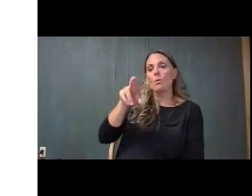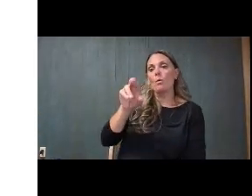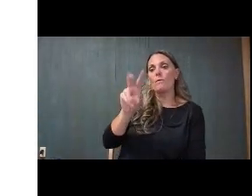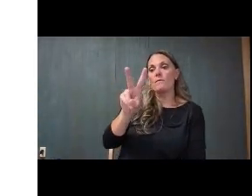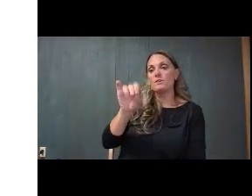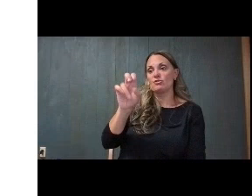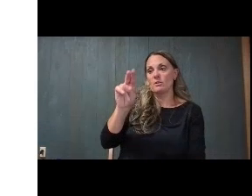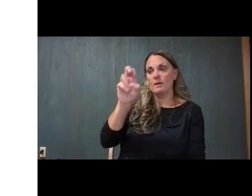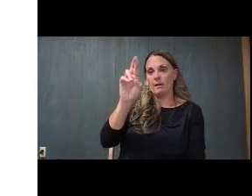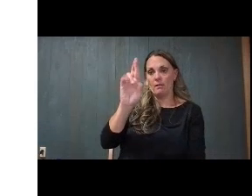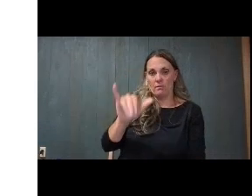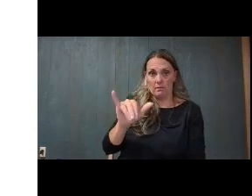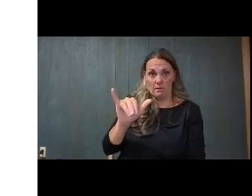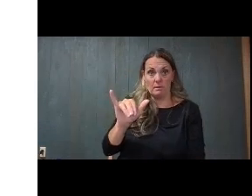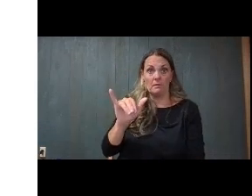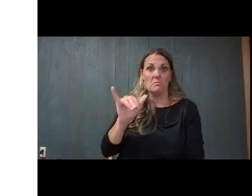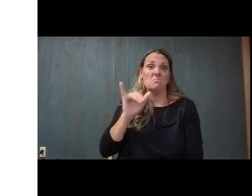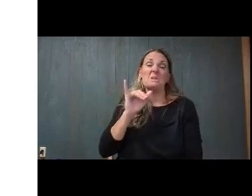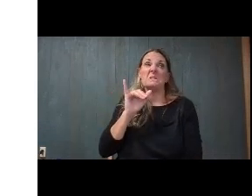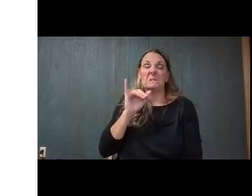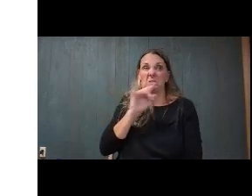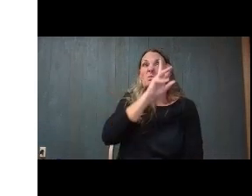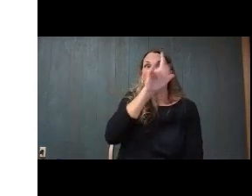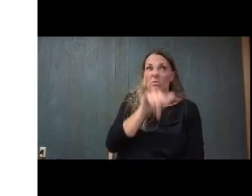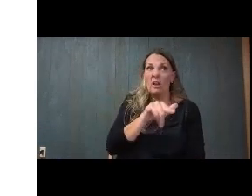at least since July of 2024.